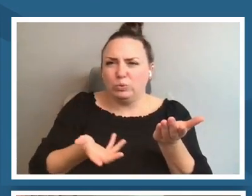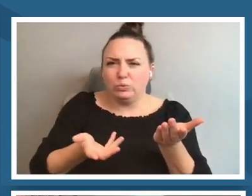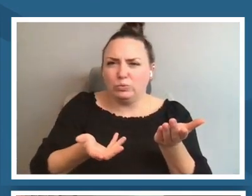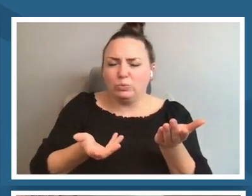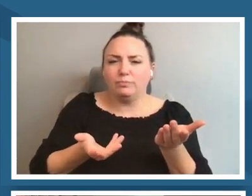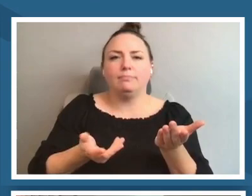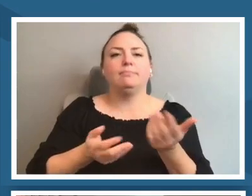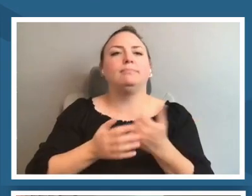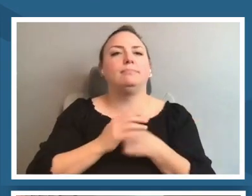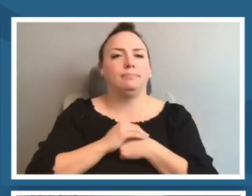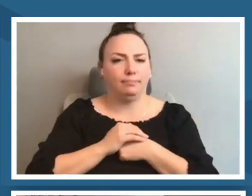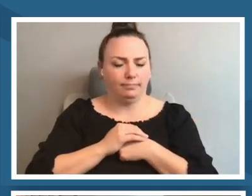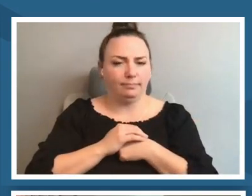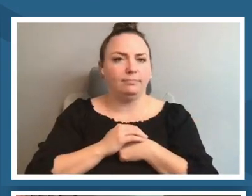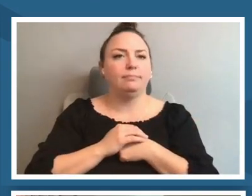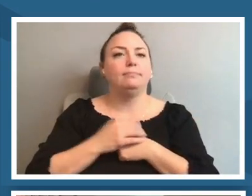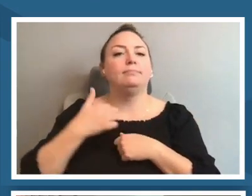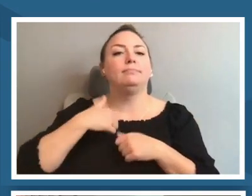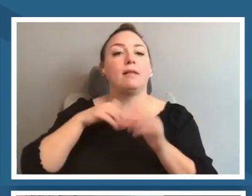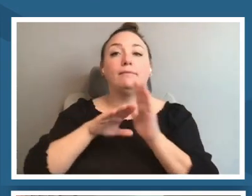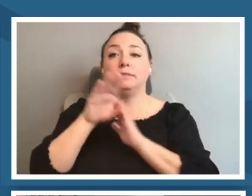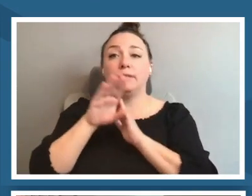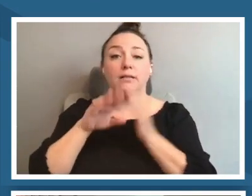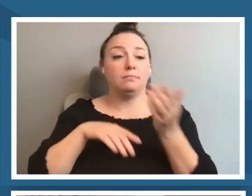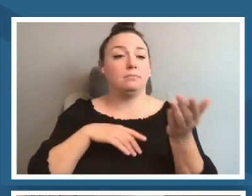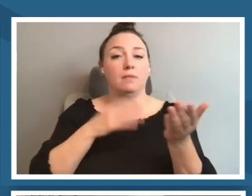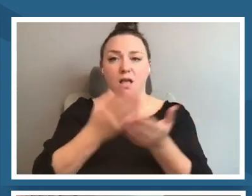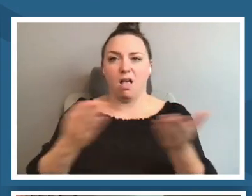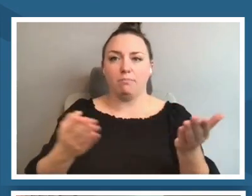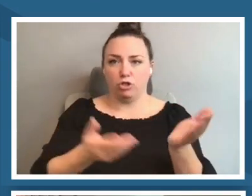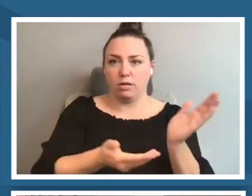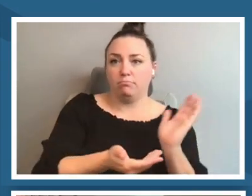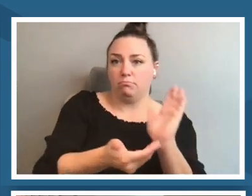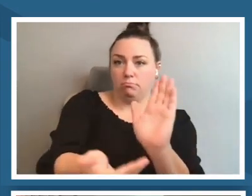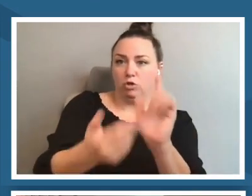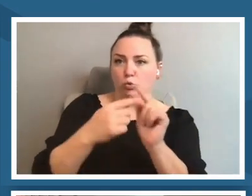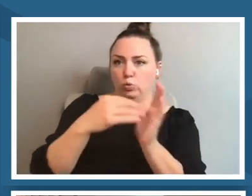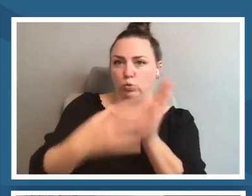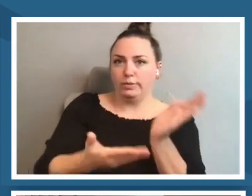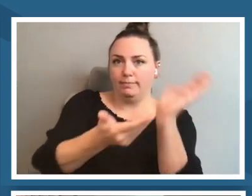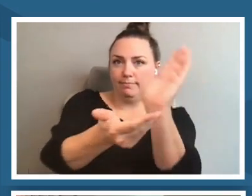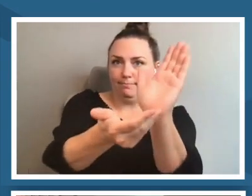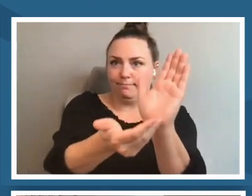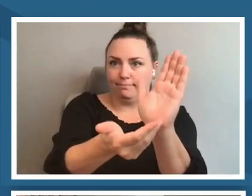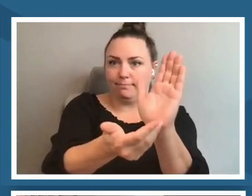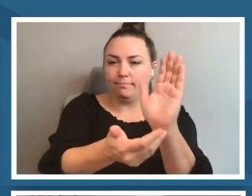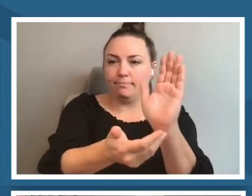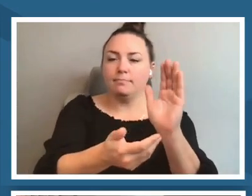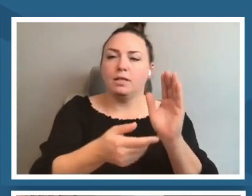i've developed is you bring an object out for the students to look at and you